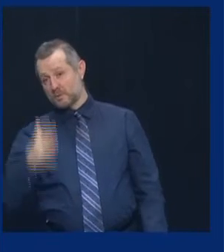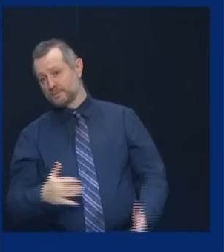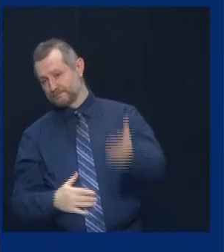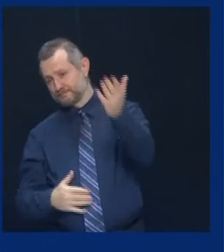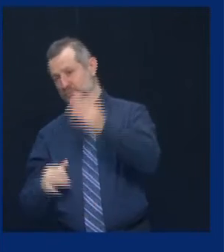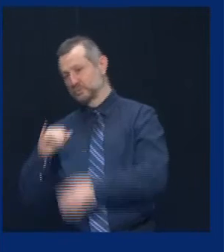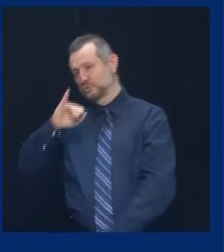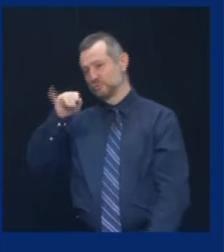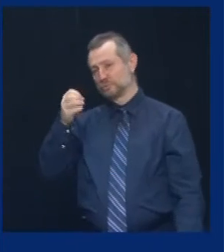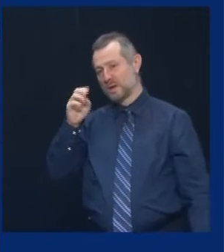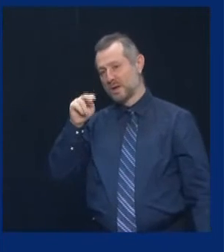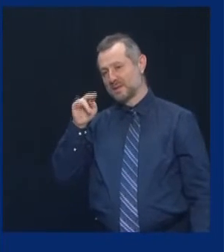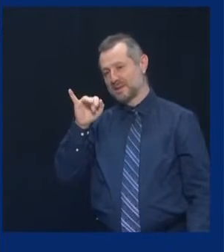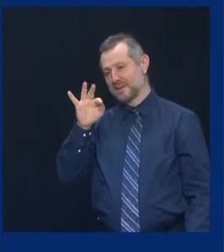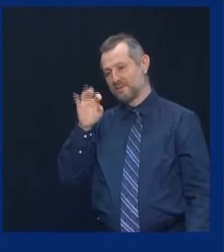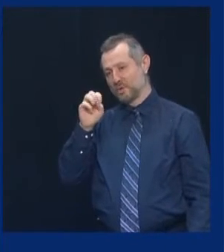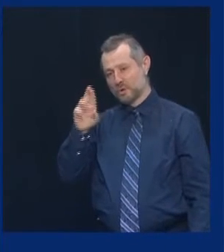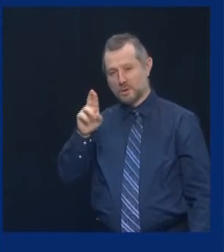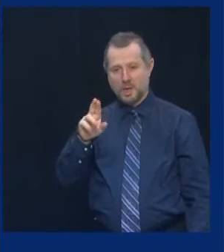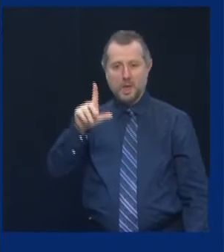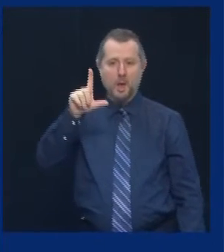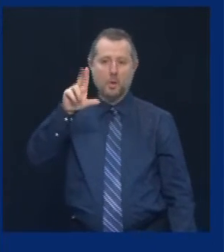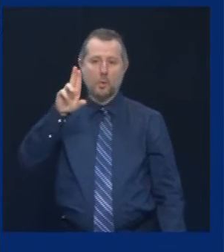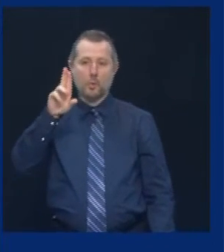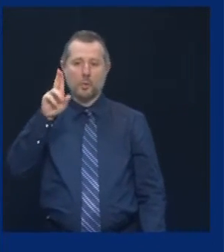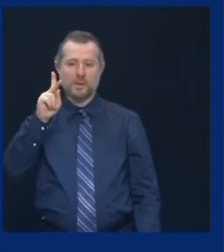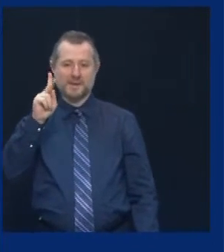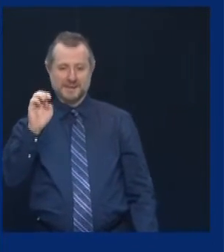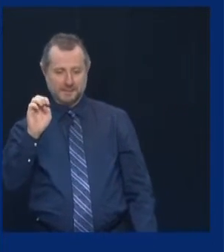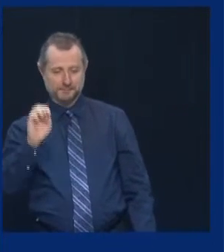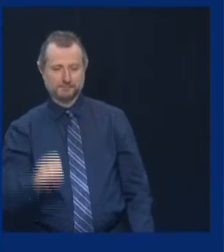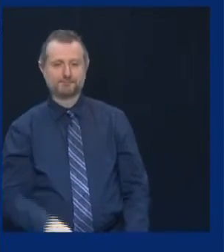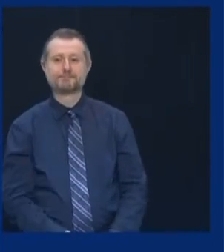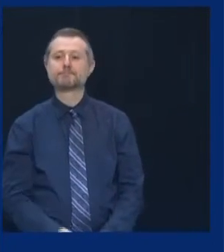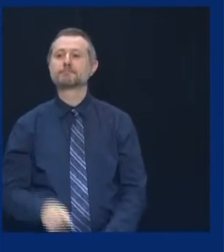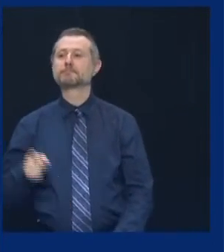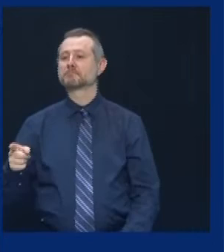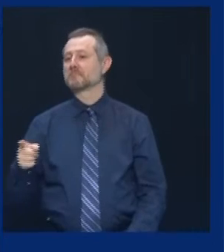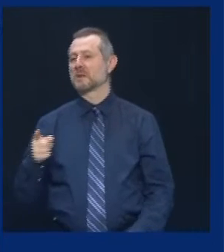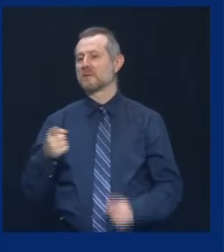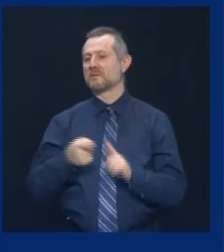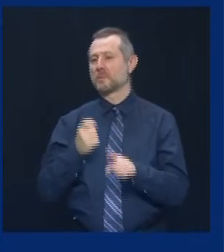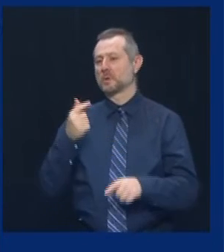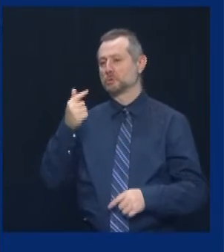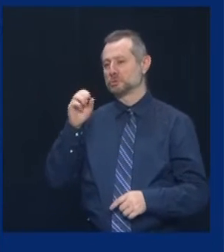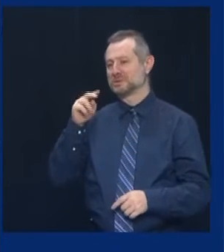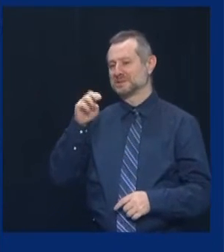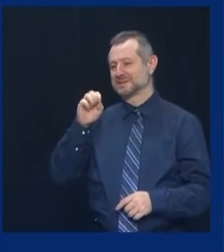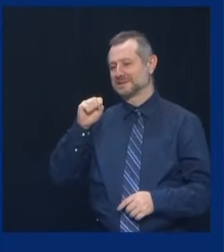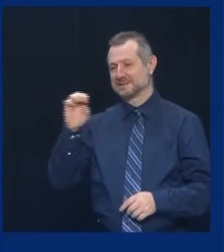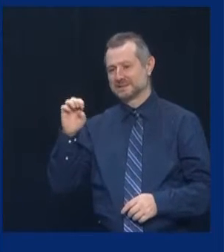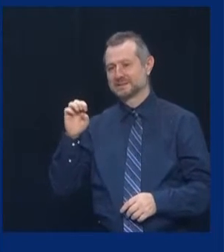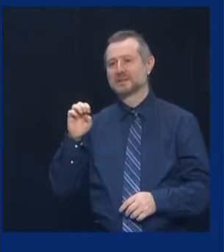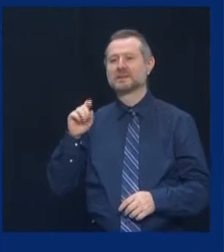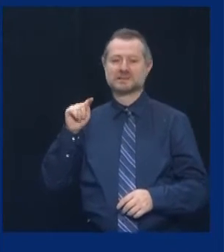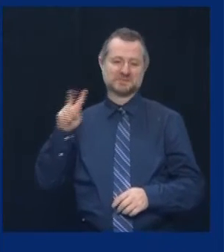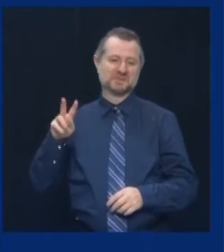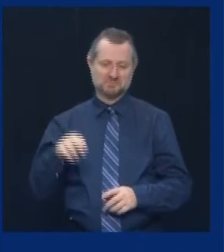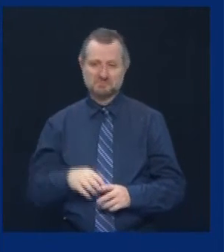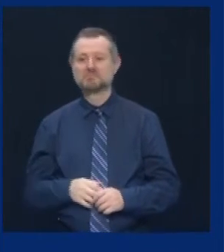OPERATOR, NEXT QUESTION. JENNIFER LUKEY, YOUR LINE IS